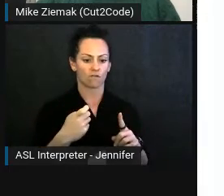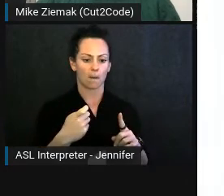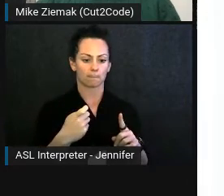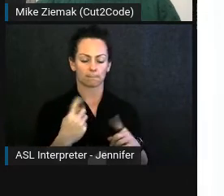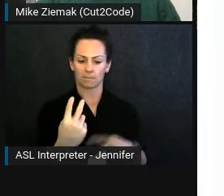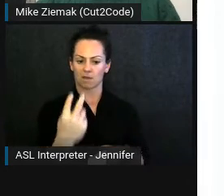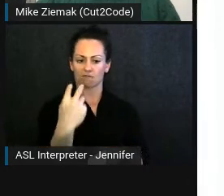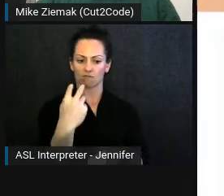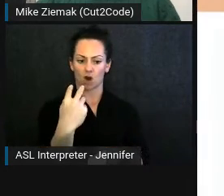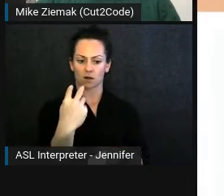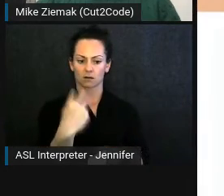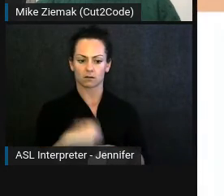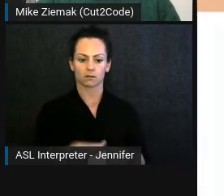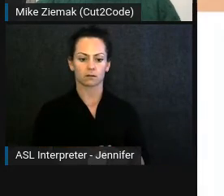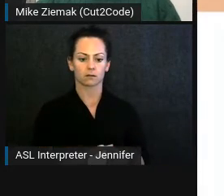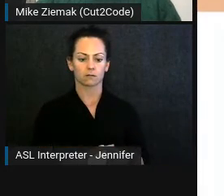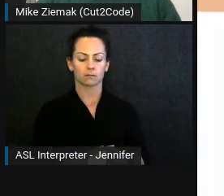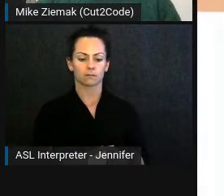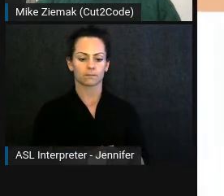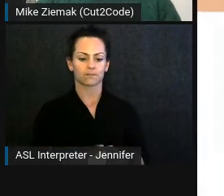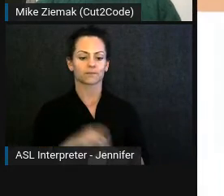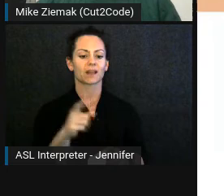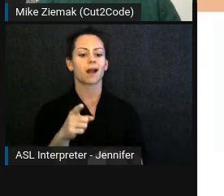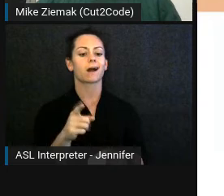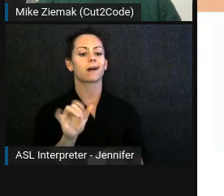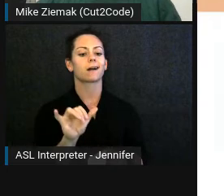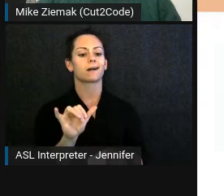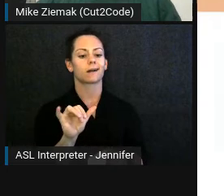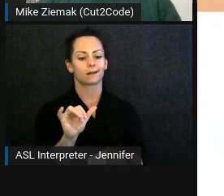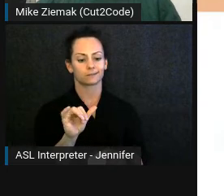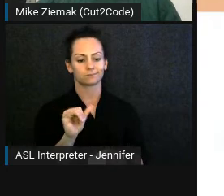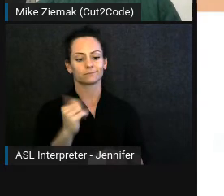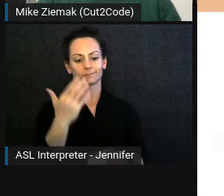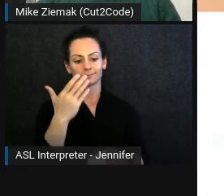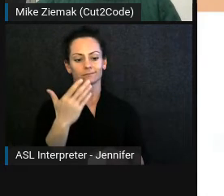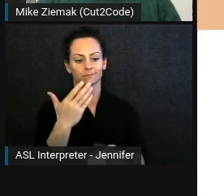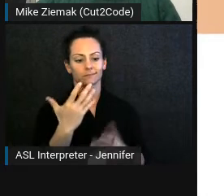We are missing the heading here but it's not relevant at the moment,